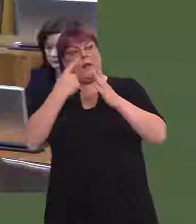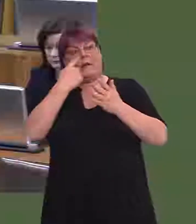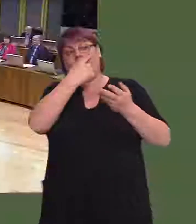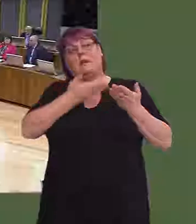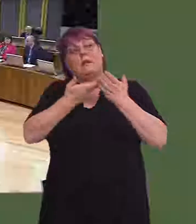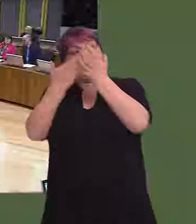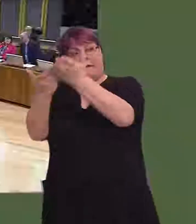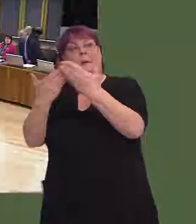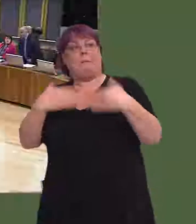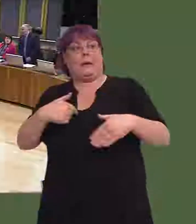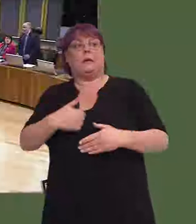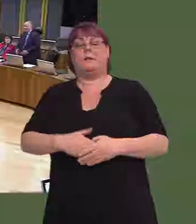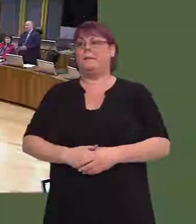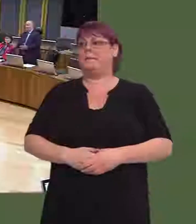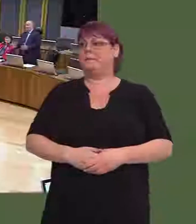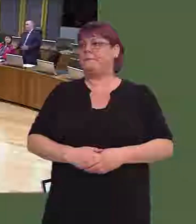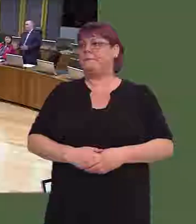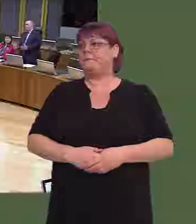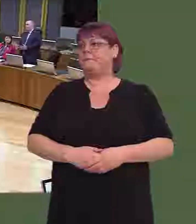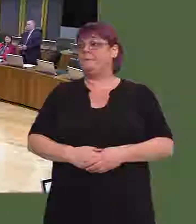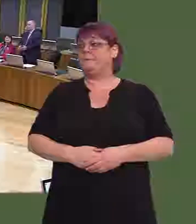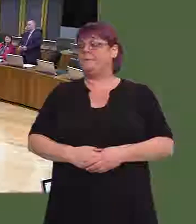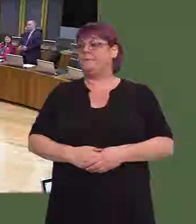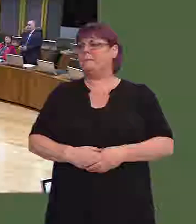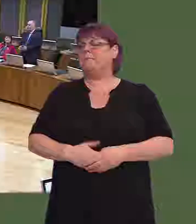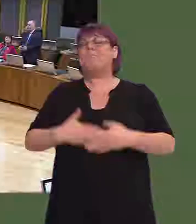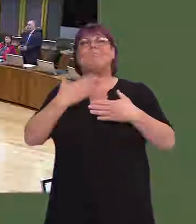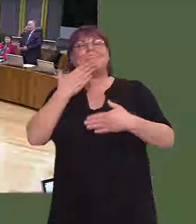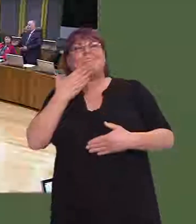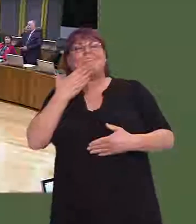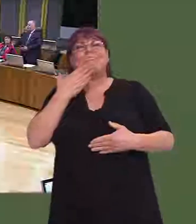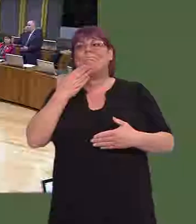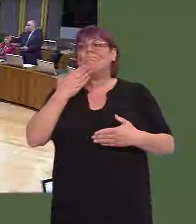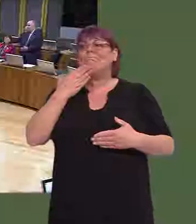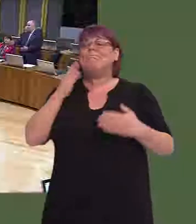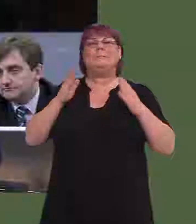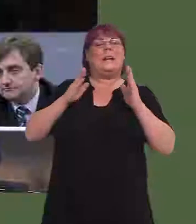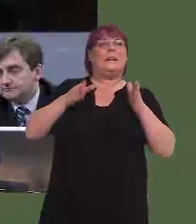Andrew RT Davies AM: I have to say, First Minister, I'm deducing that the person who